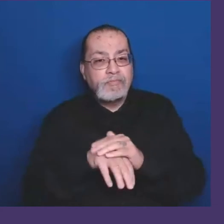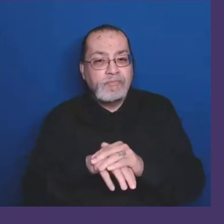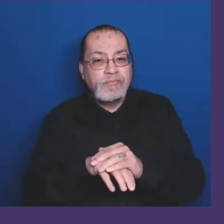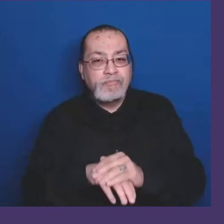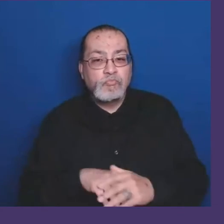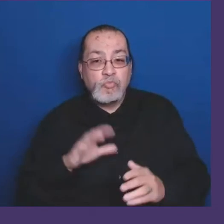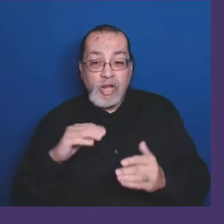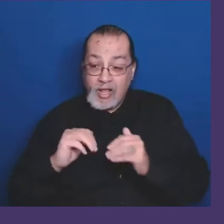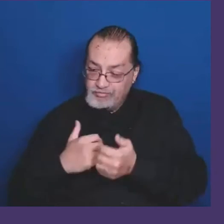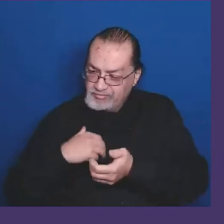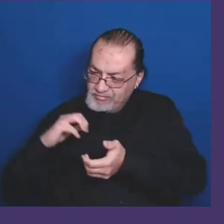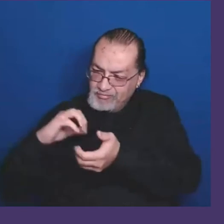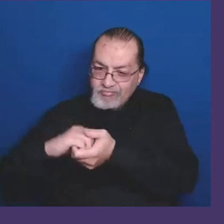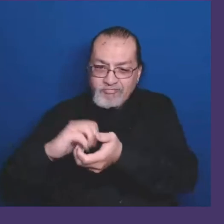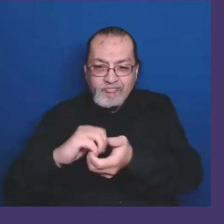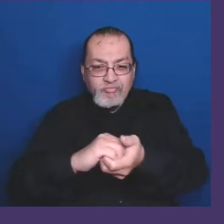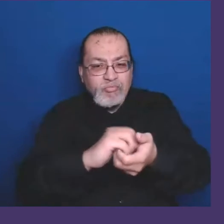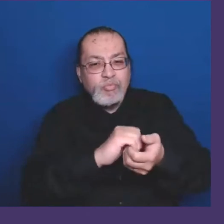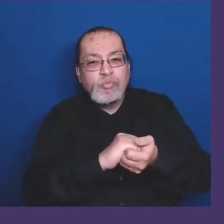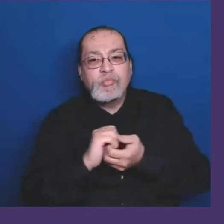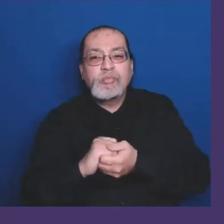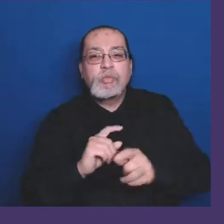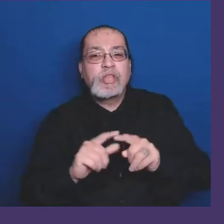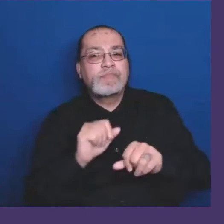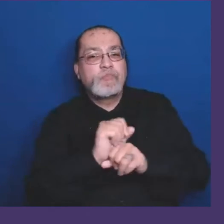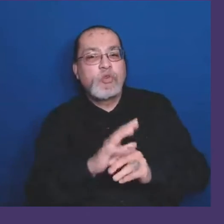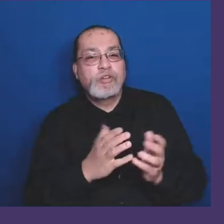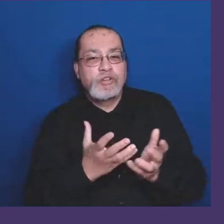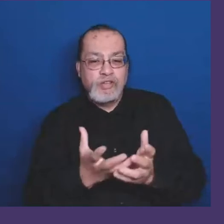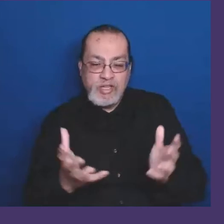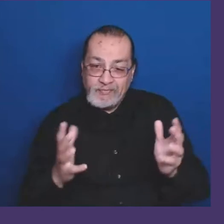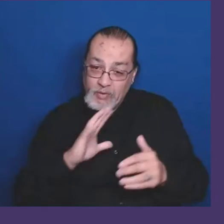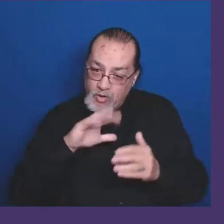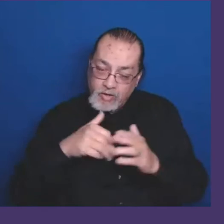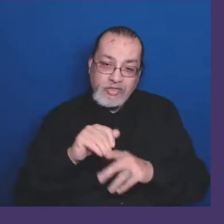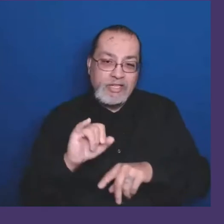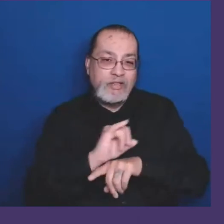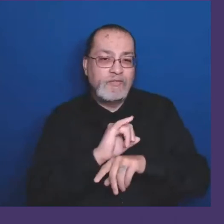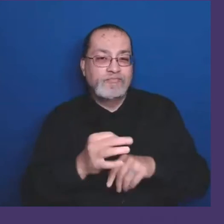we'd like to think that we know it all, but we really don't, so we have to partner with others,